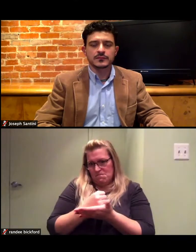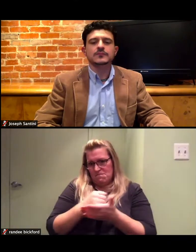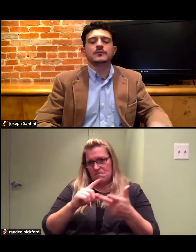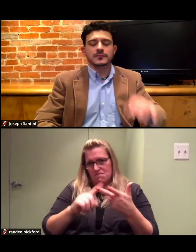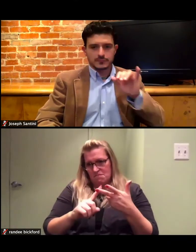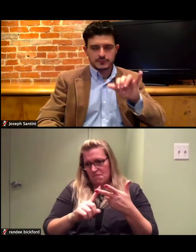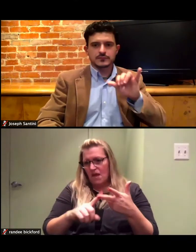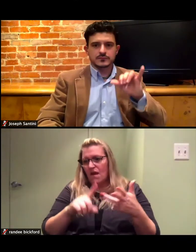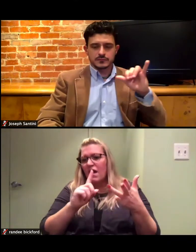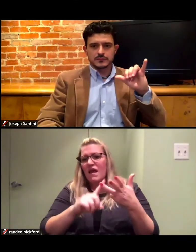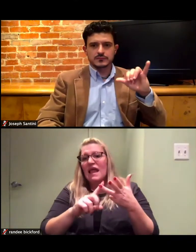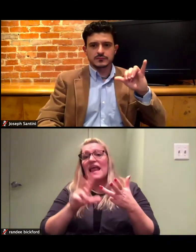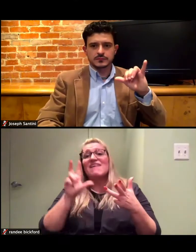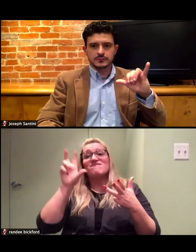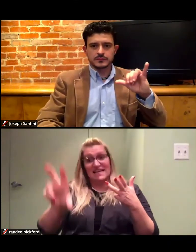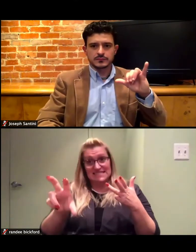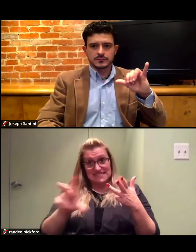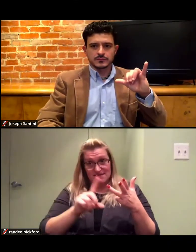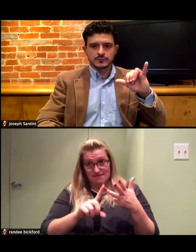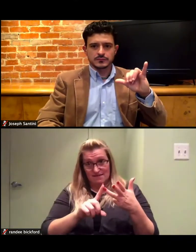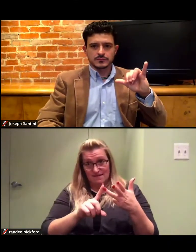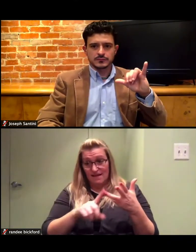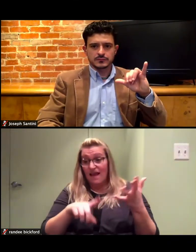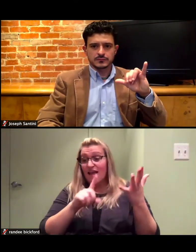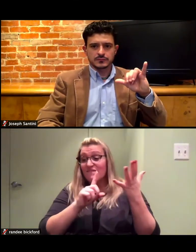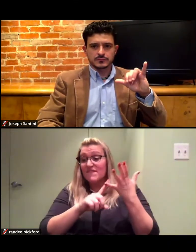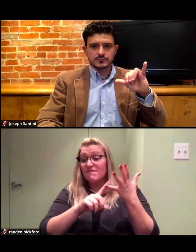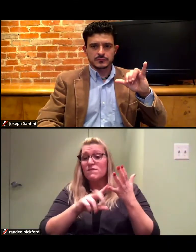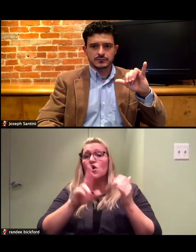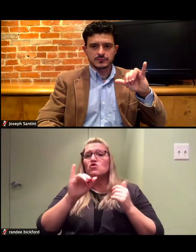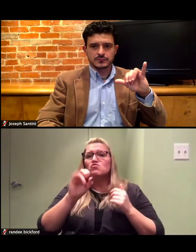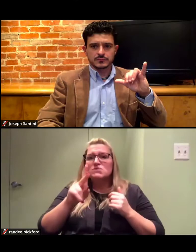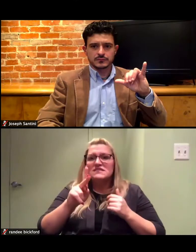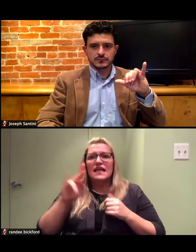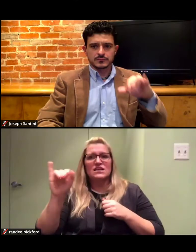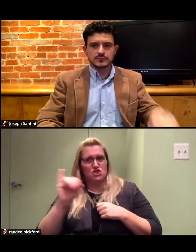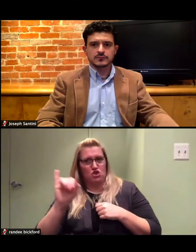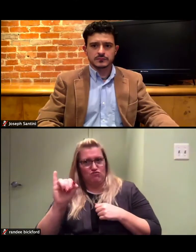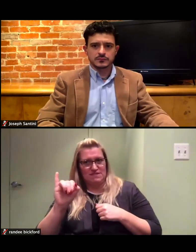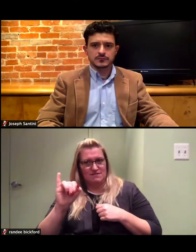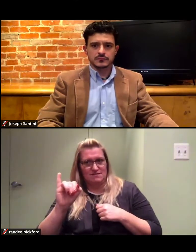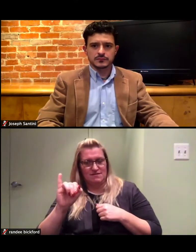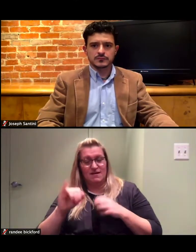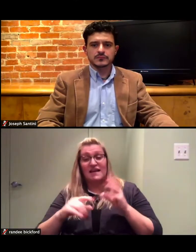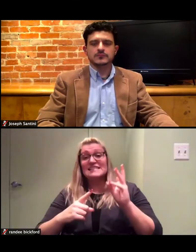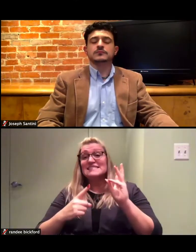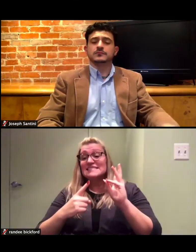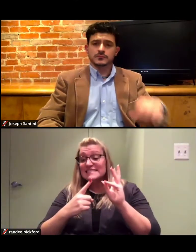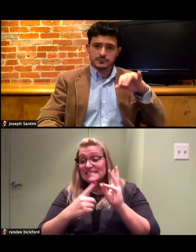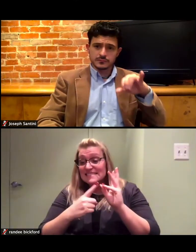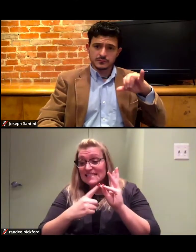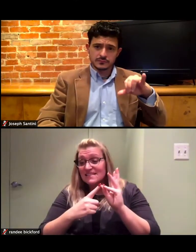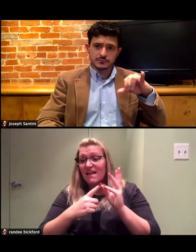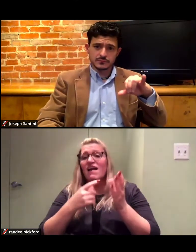employment and income, investing and risk insurance.